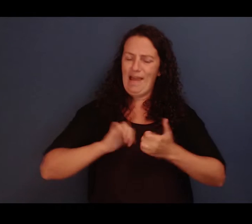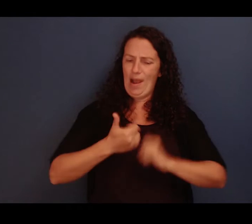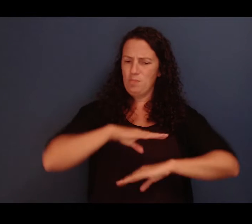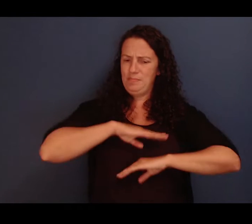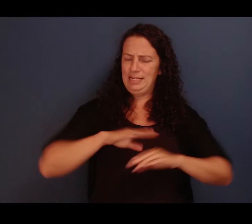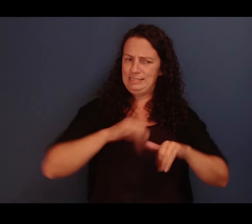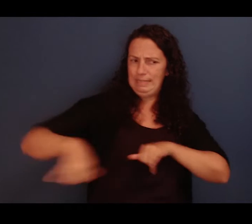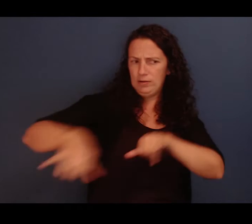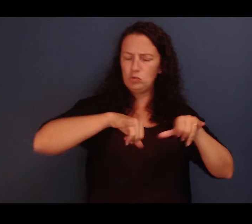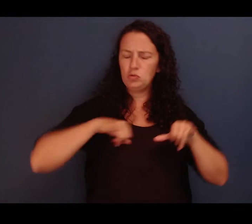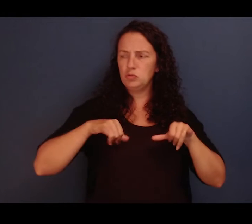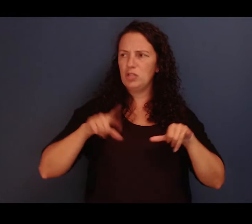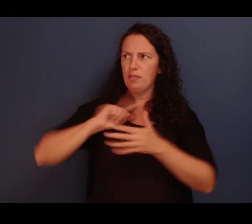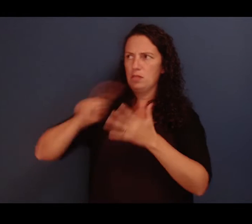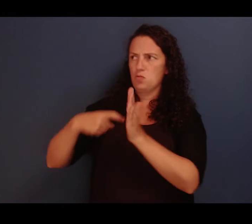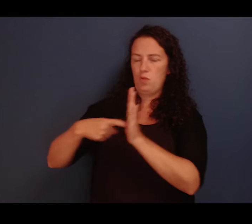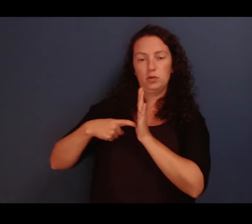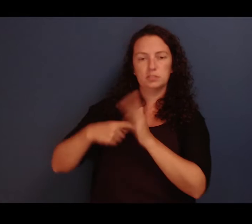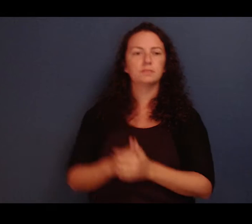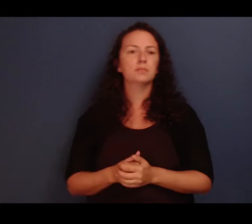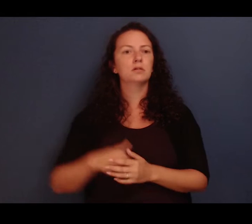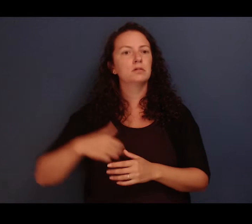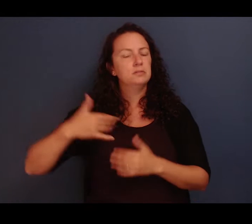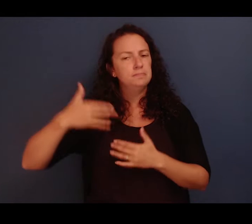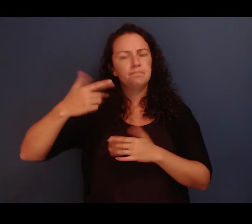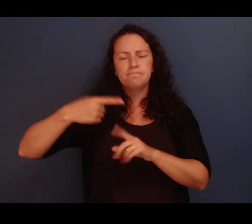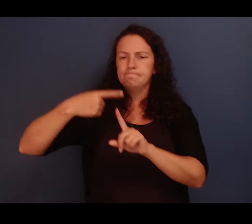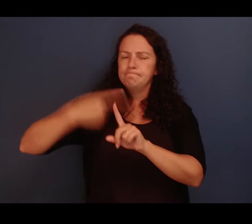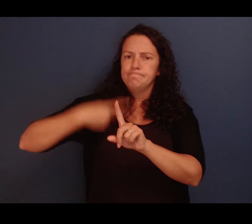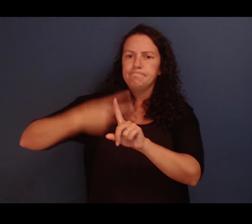and eligibility requirements. Over the next several months we will begin our evidence